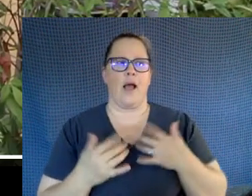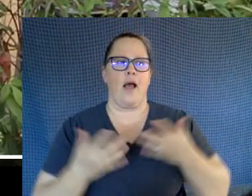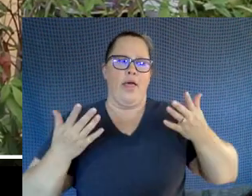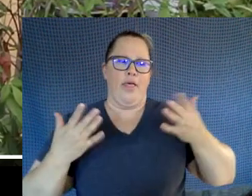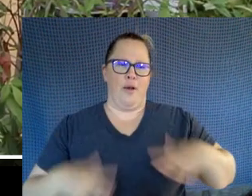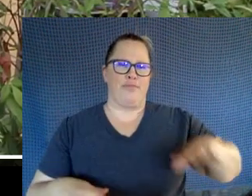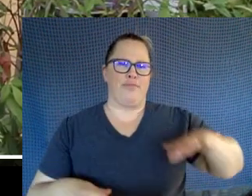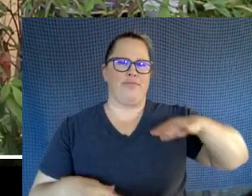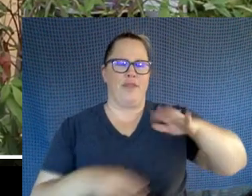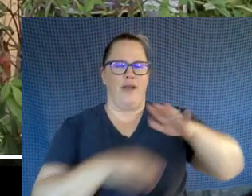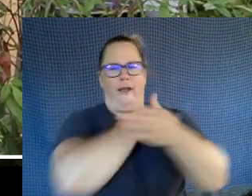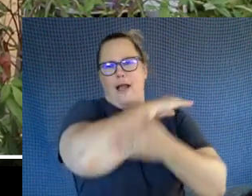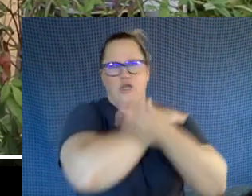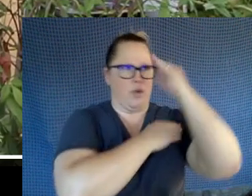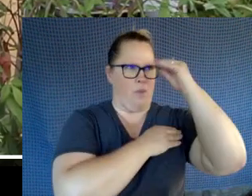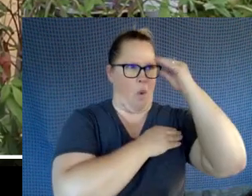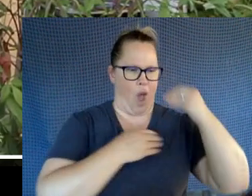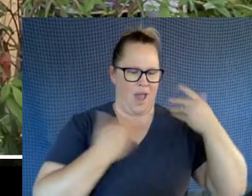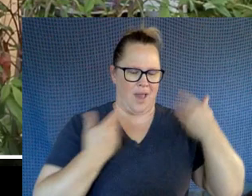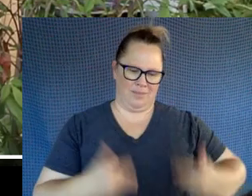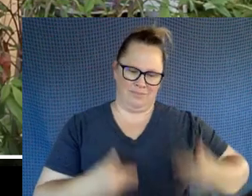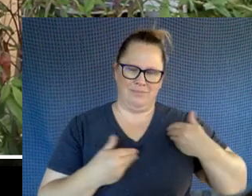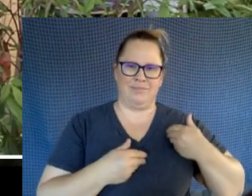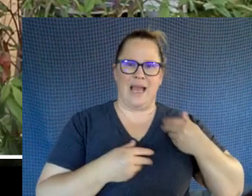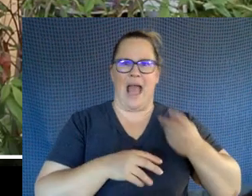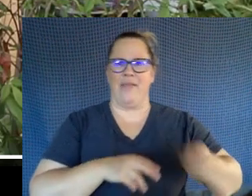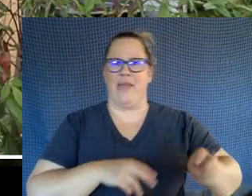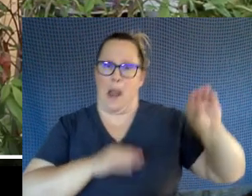did kind of remind us a little bit of those stories that the country mouse and